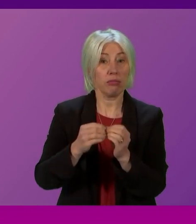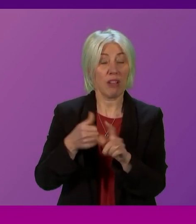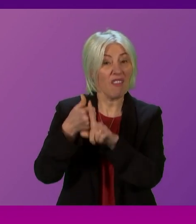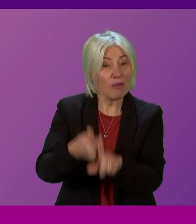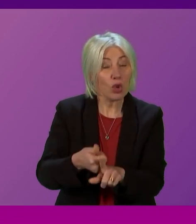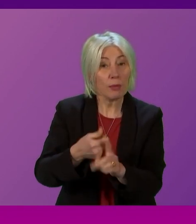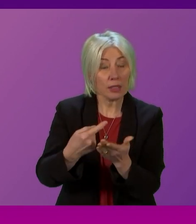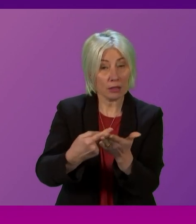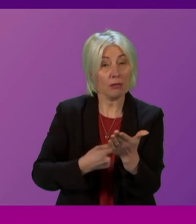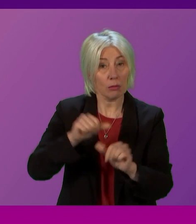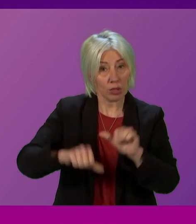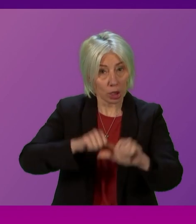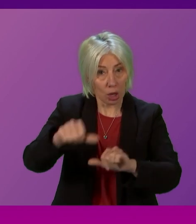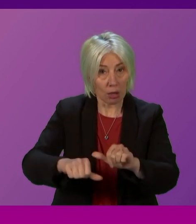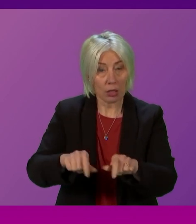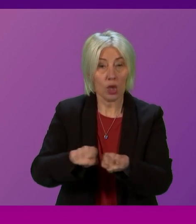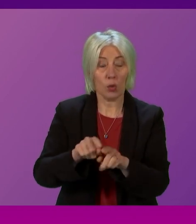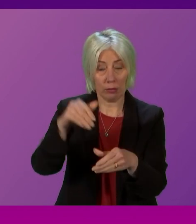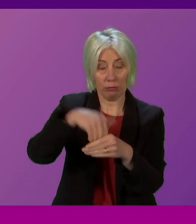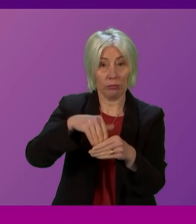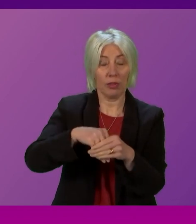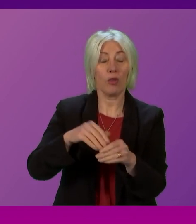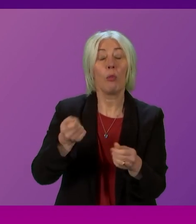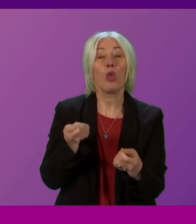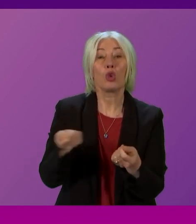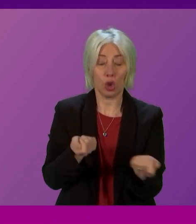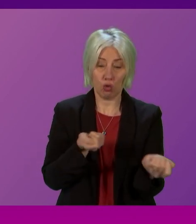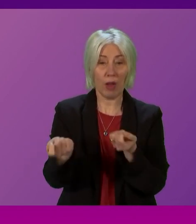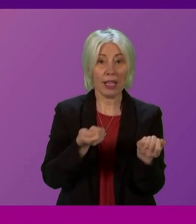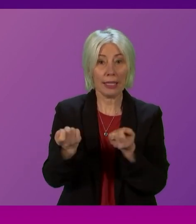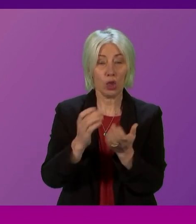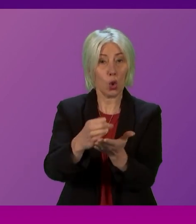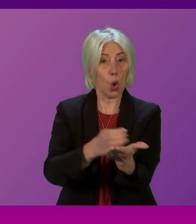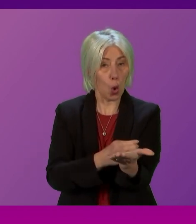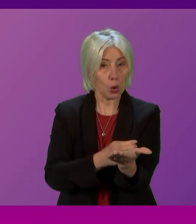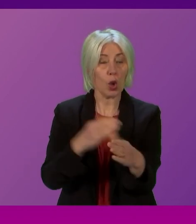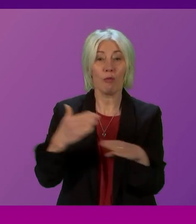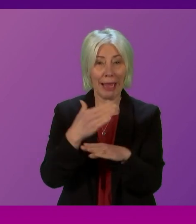while applying the principles that are contained in the Scottish regulators’ strategic code of practice.